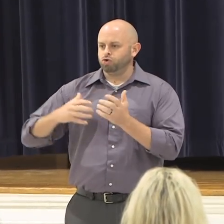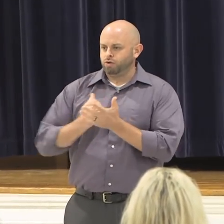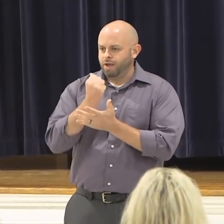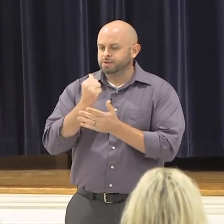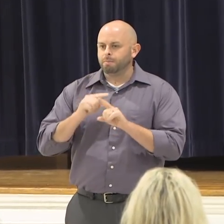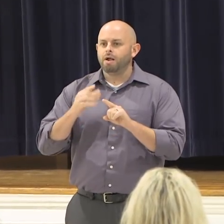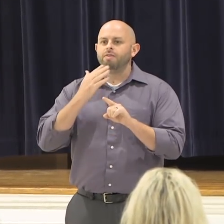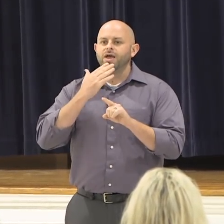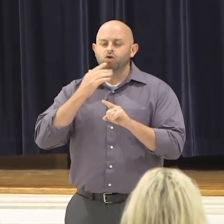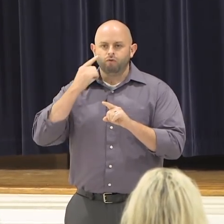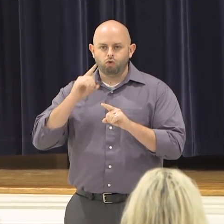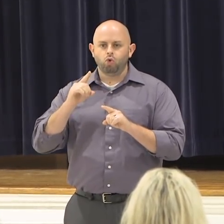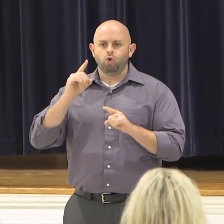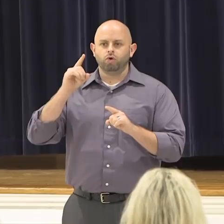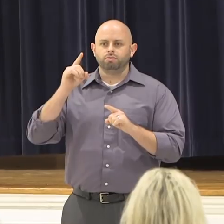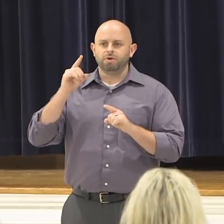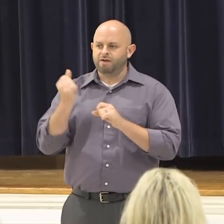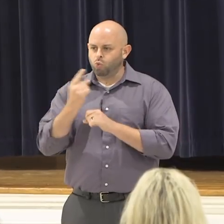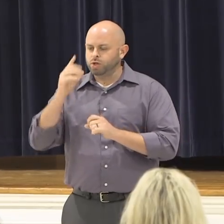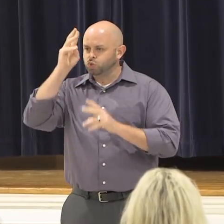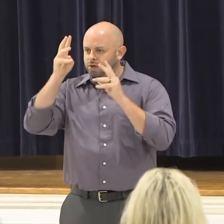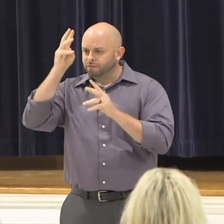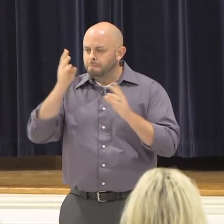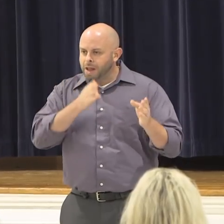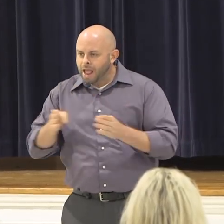to the creativity of everyone who's planned joy at work events on literally